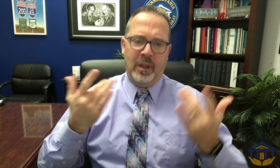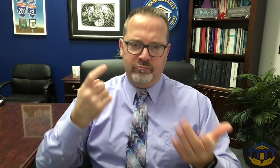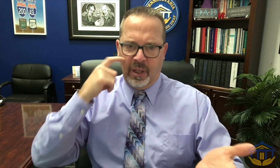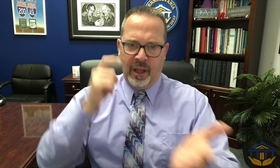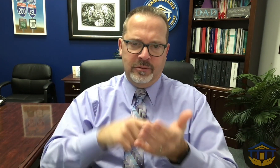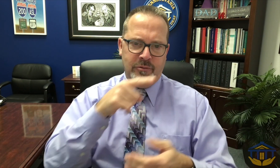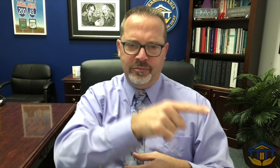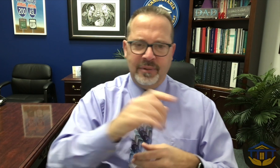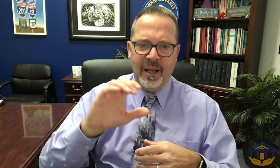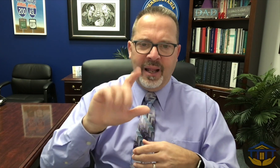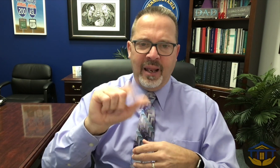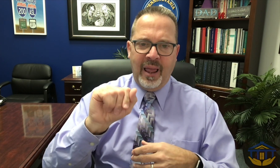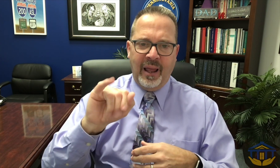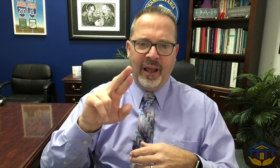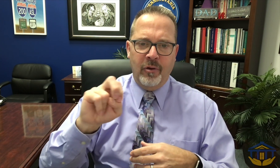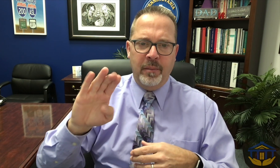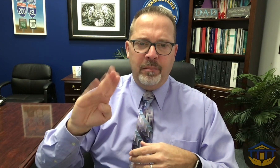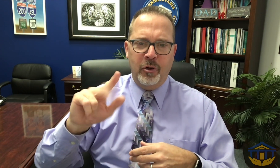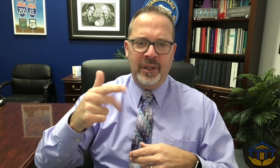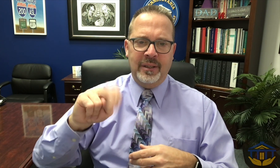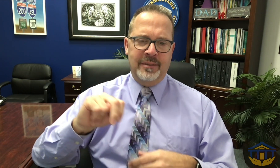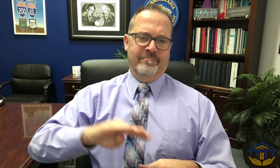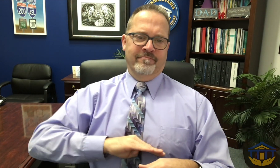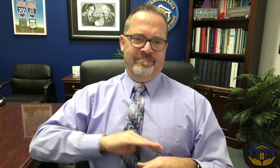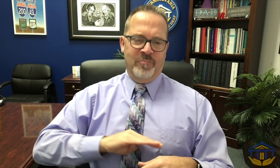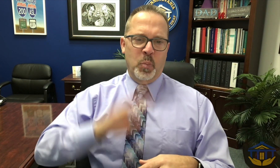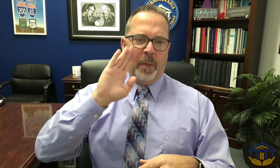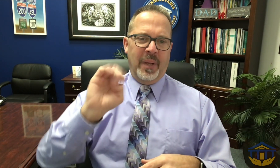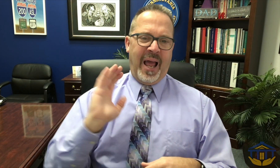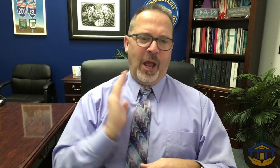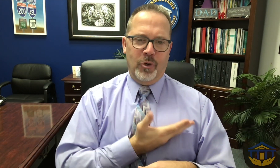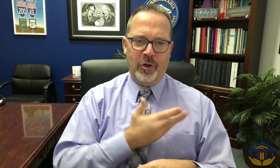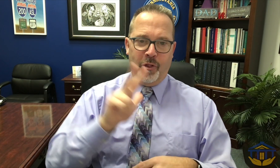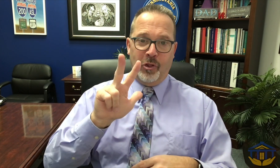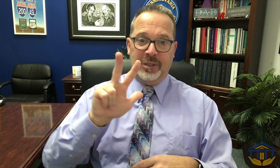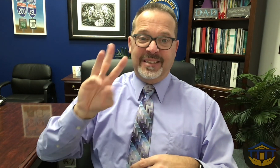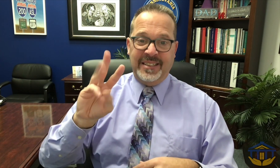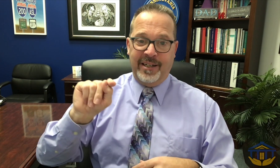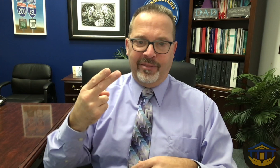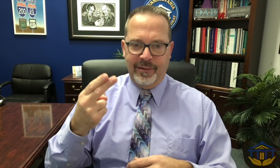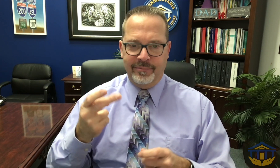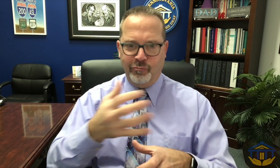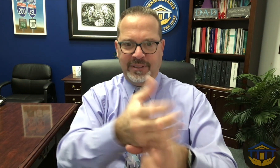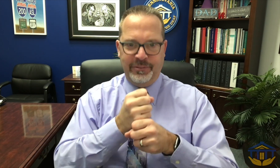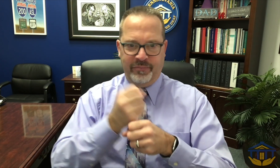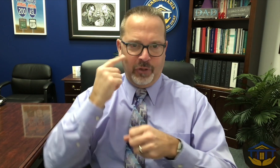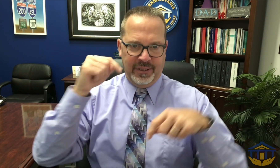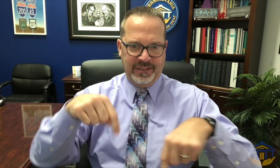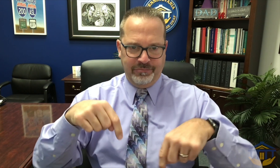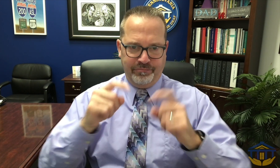I am thrilled to recognize Claire Bugen. Claire will be our 36th recipient for the Nevil Award